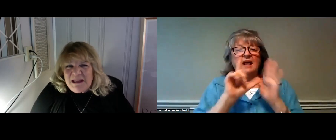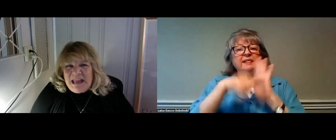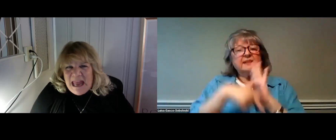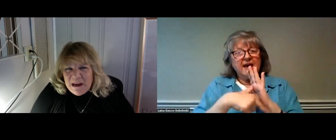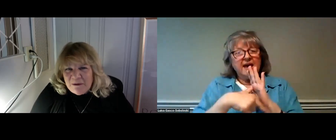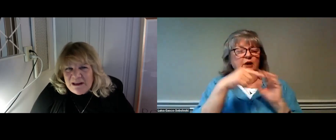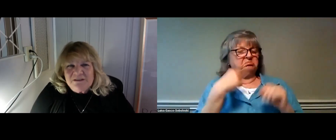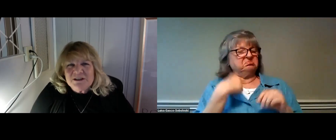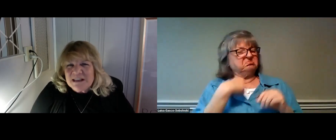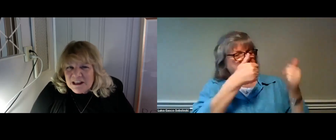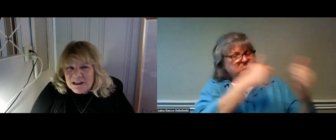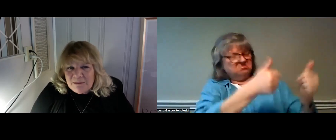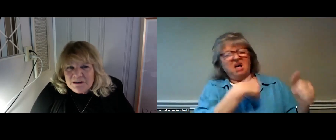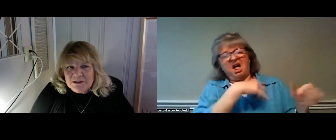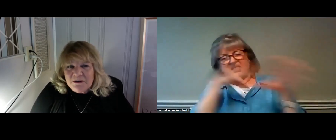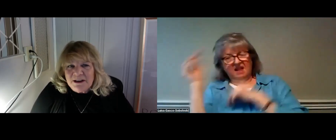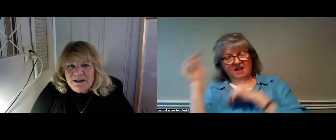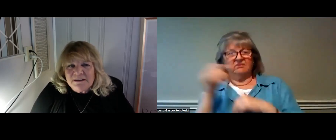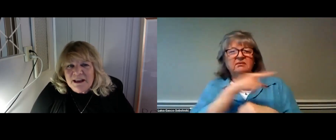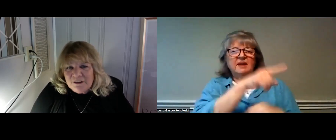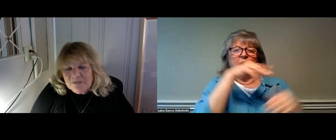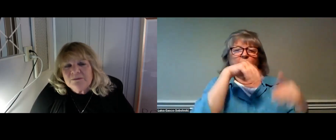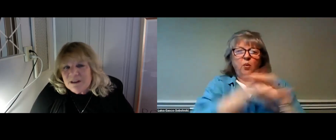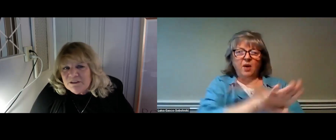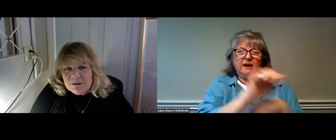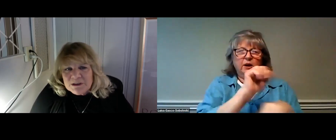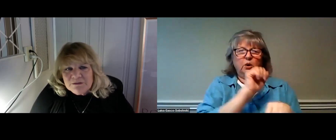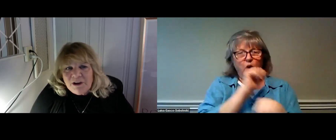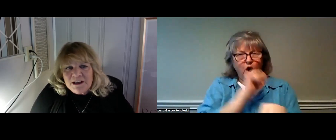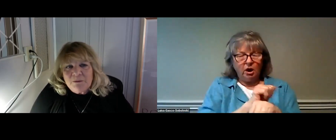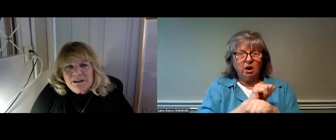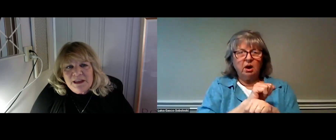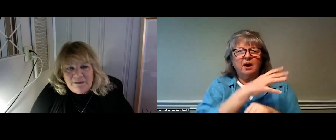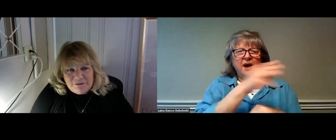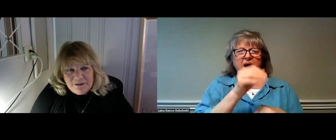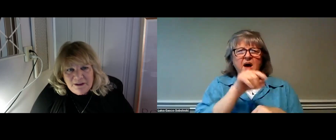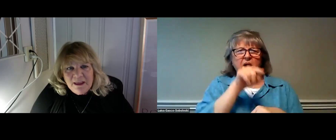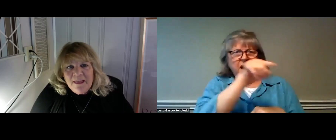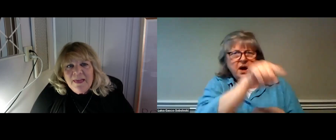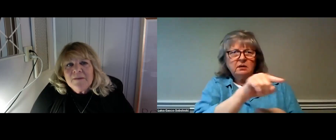angry and just telling him my story and later everything was fine and we left.